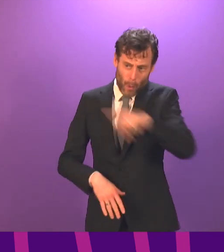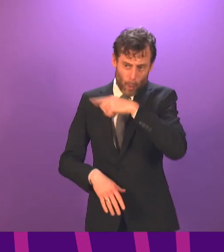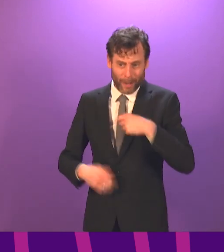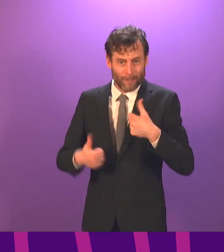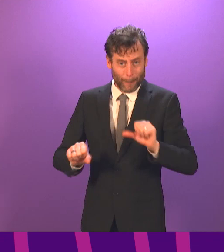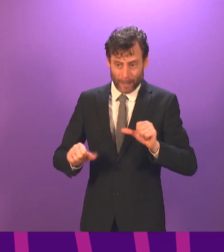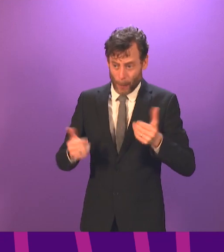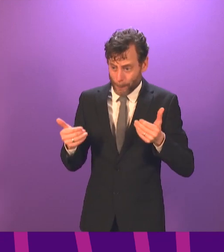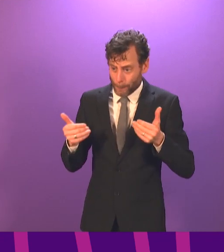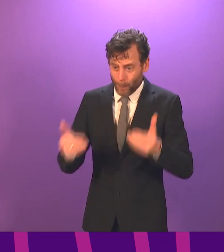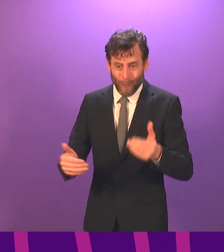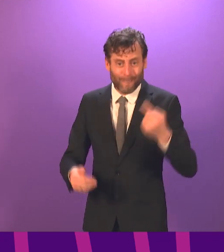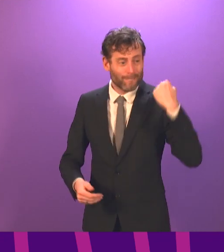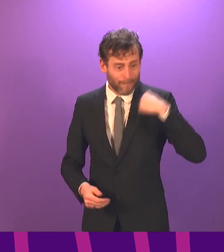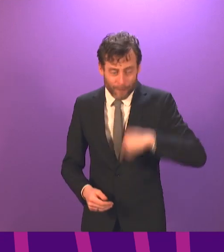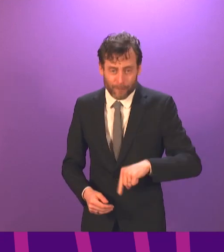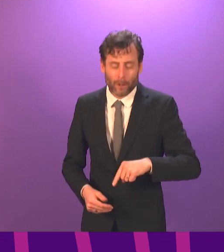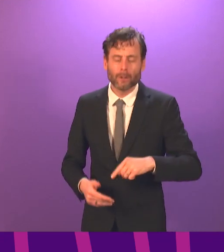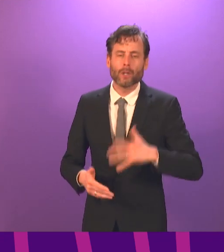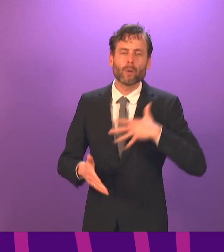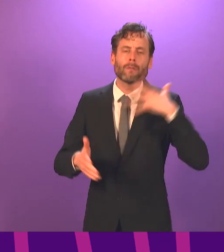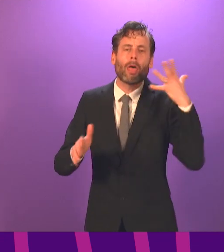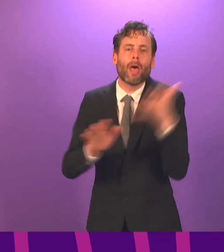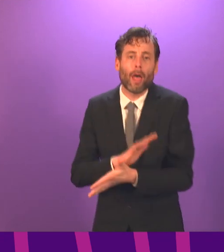I have a couple of specific questions for the minister. When will the guidance that